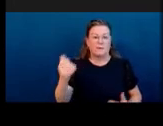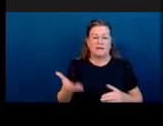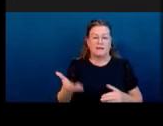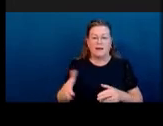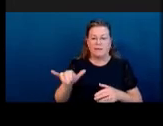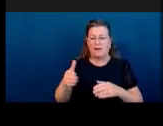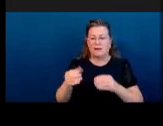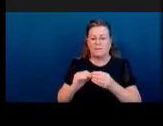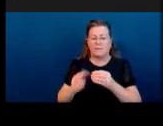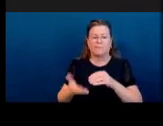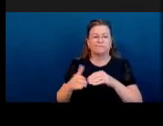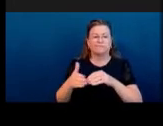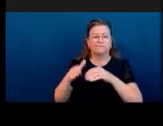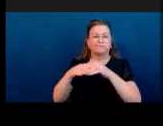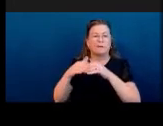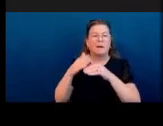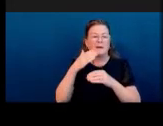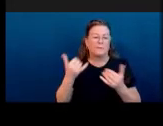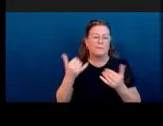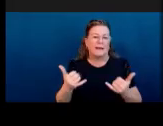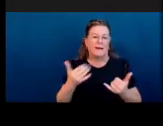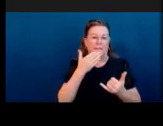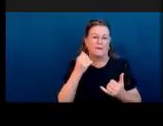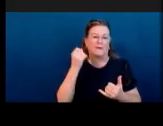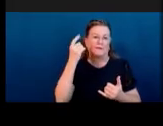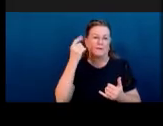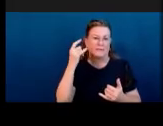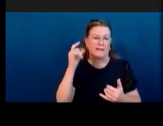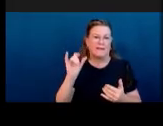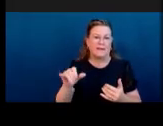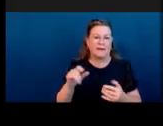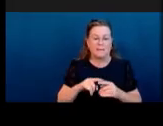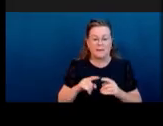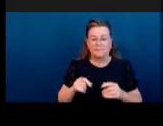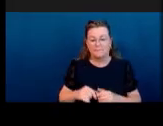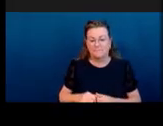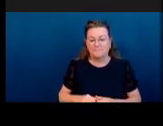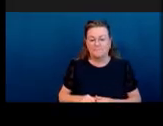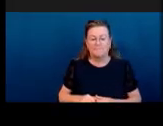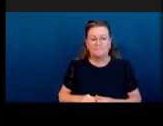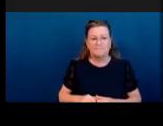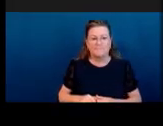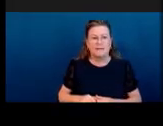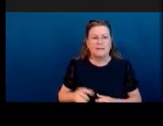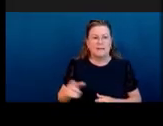because of just more better understanding, but they use non